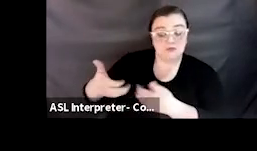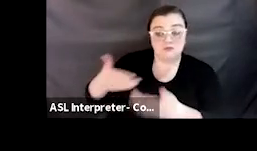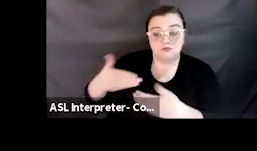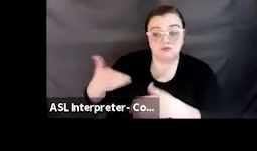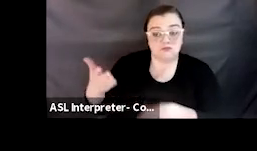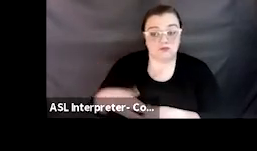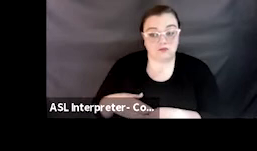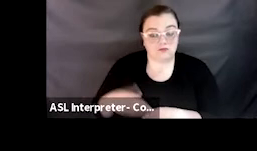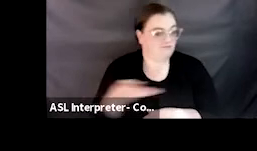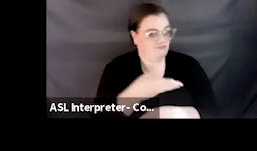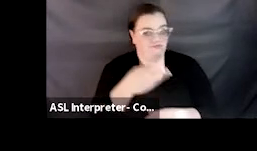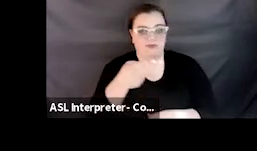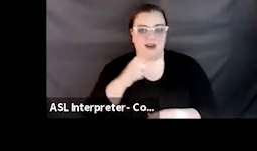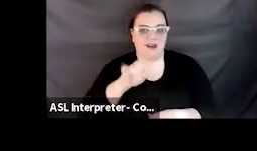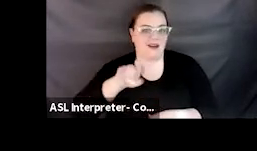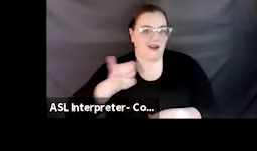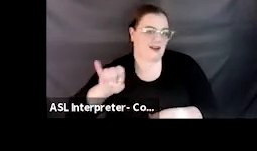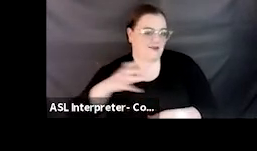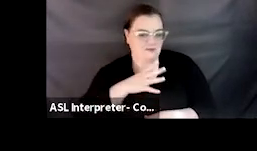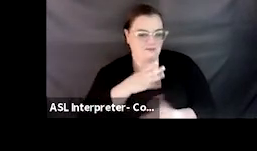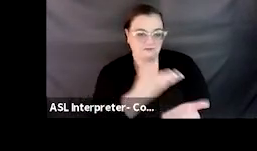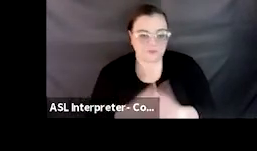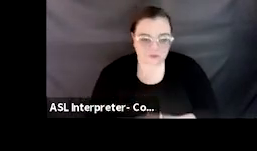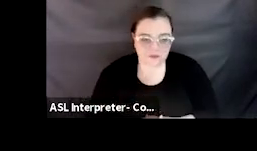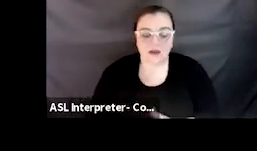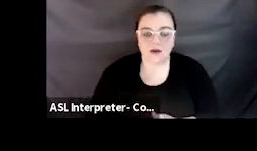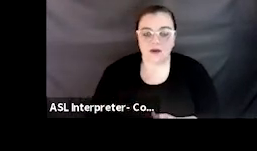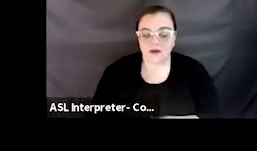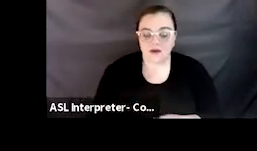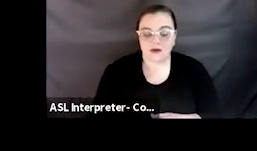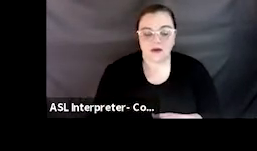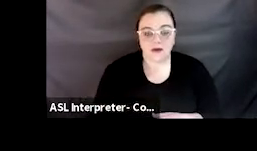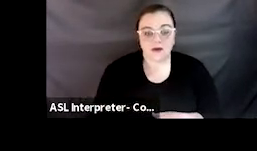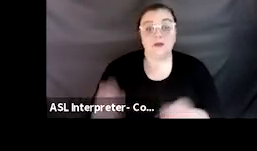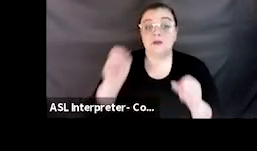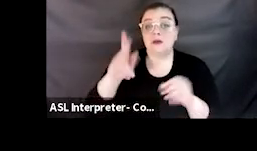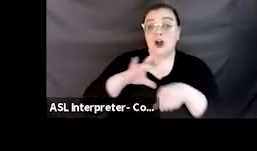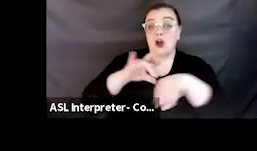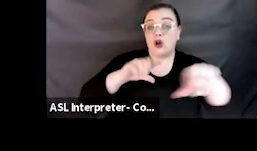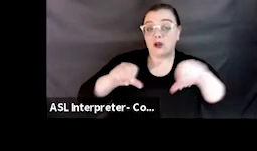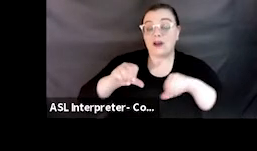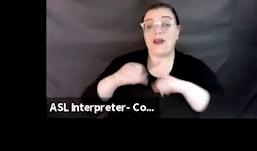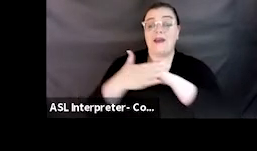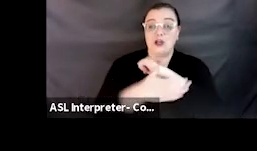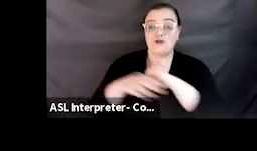Heidi Rosofsky: um you can do it, I can do it your choice. Mark Benthien (ECA/SCEC): To go for it there it's right on the screen. Okay.